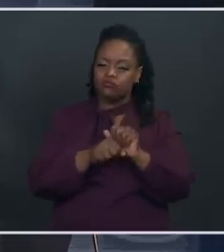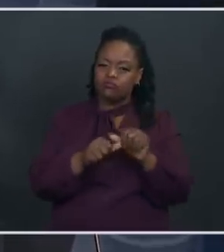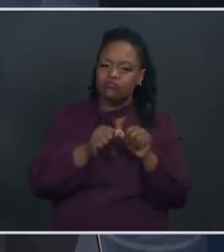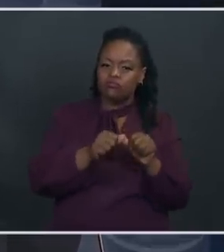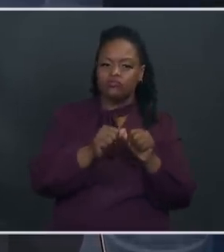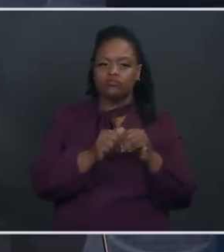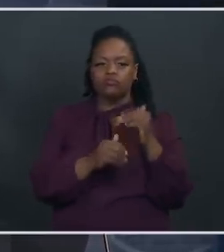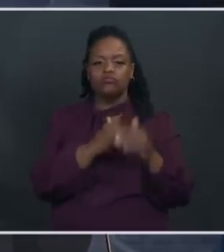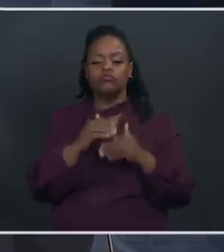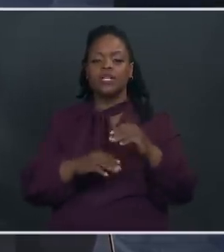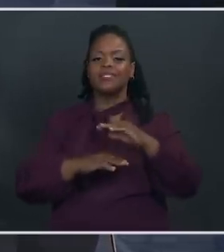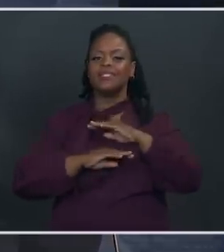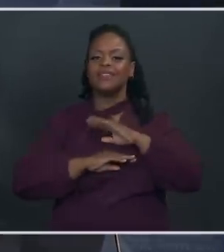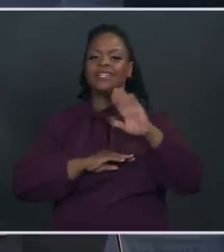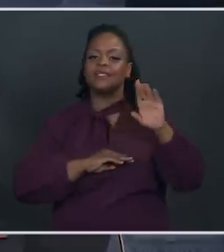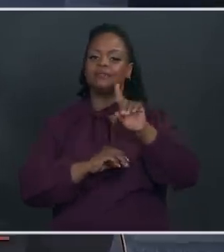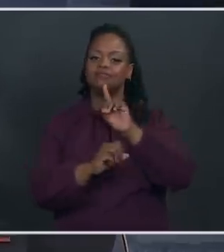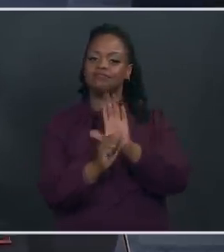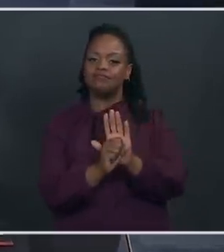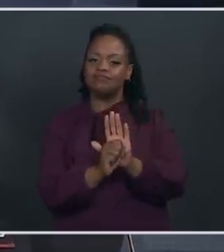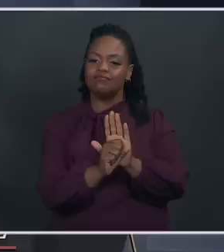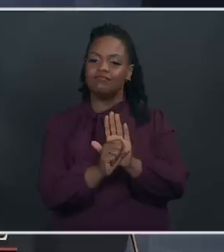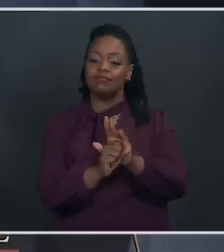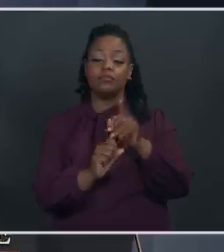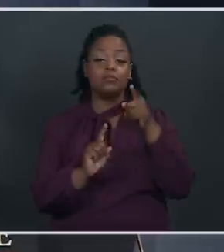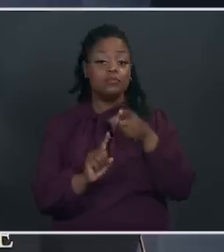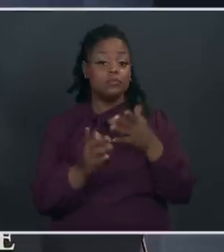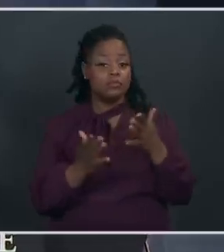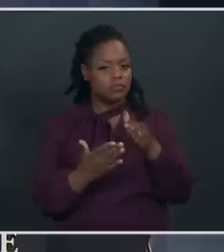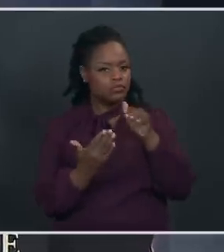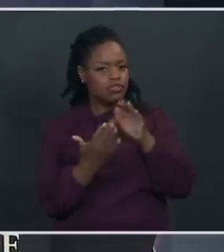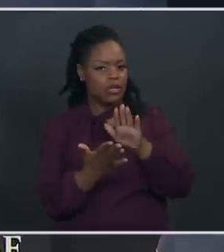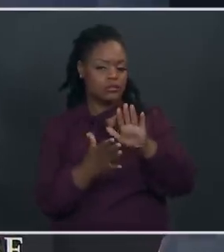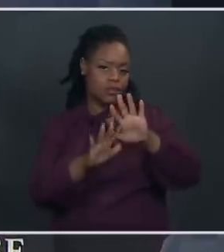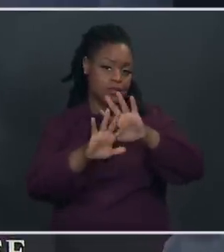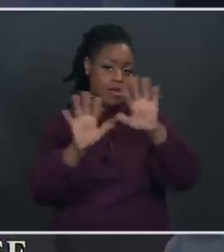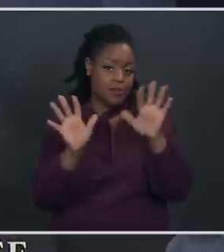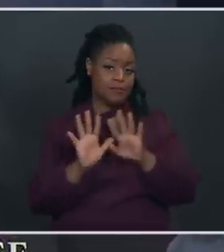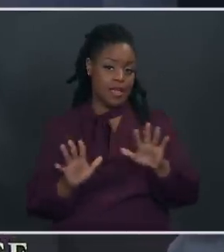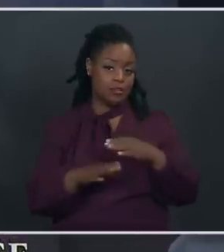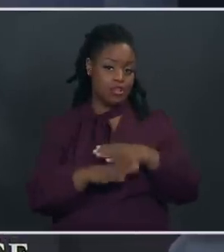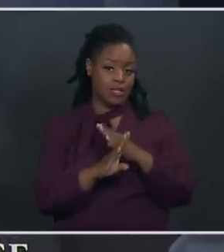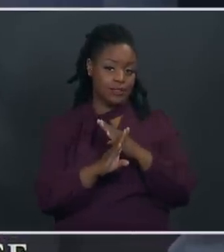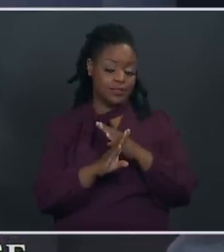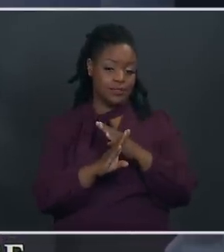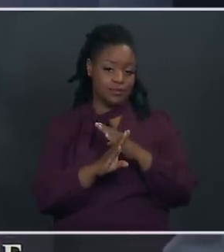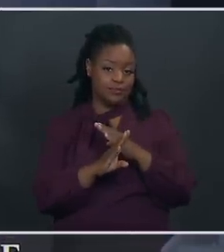he made to tackle the climate crisis, while creating good-paying union jobs